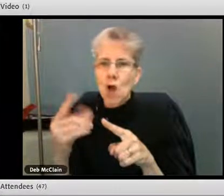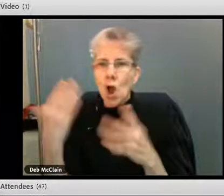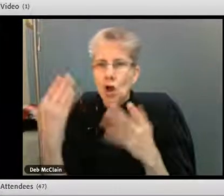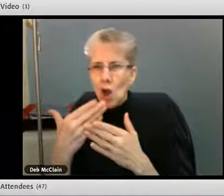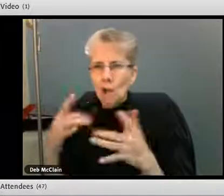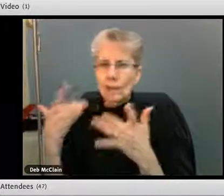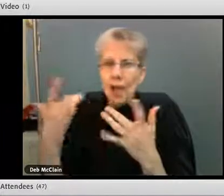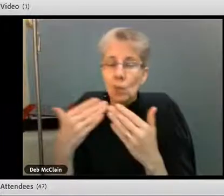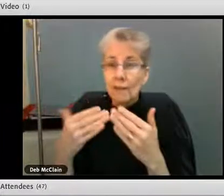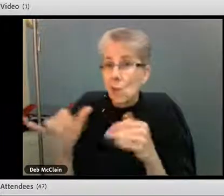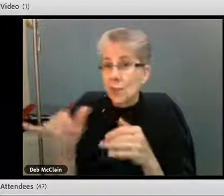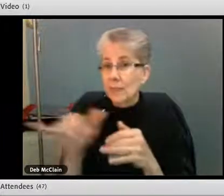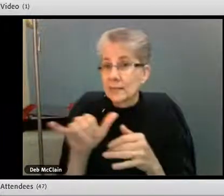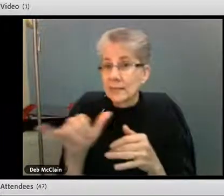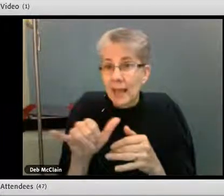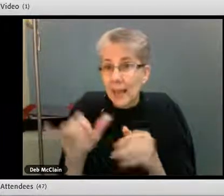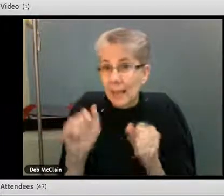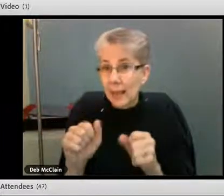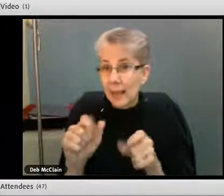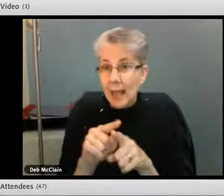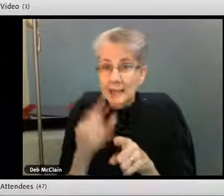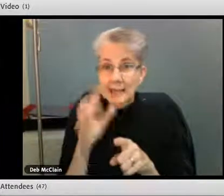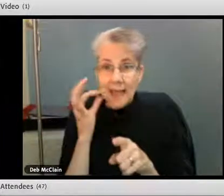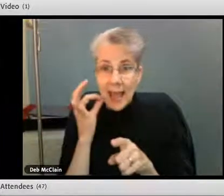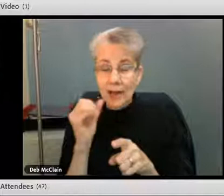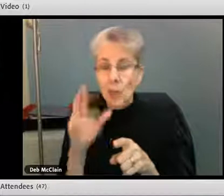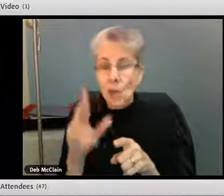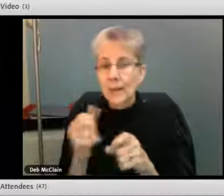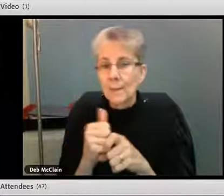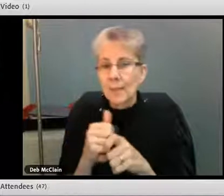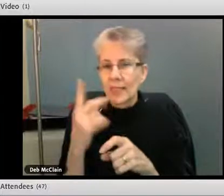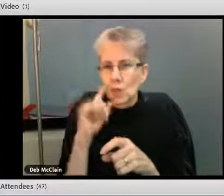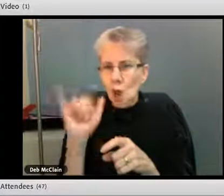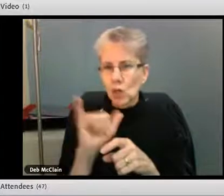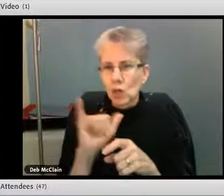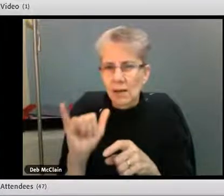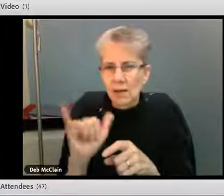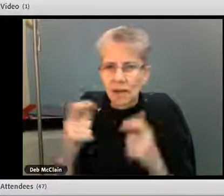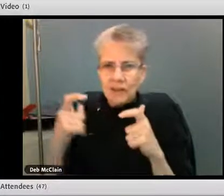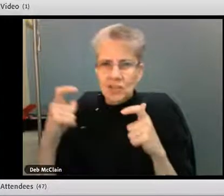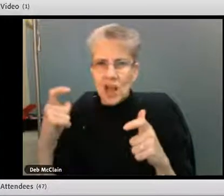Or I can make the dog look like a giant or the cat look giant or something like that.